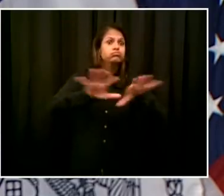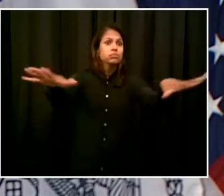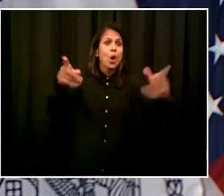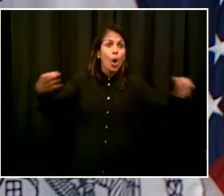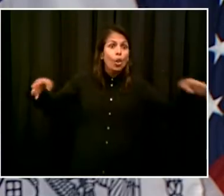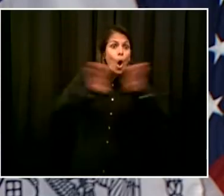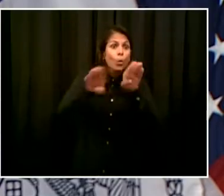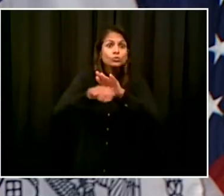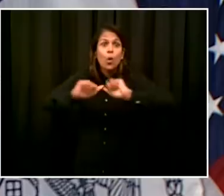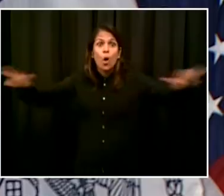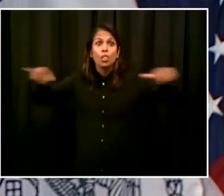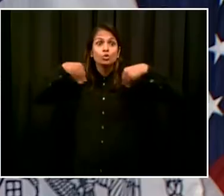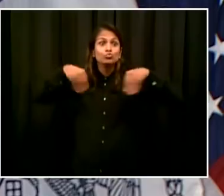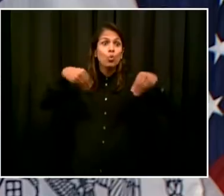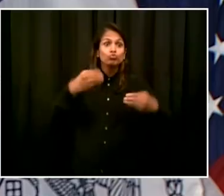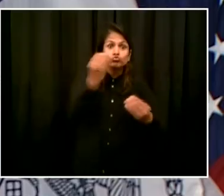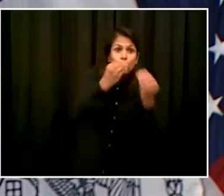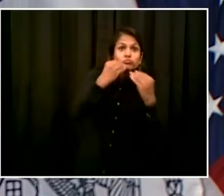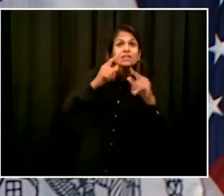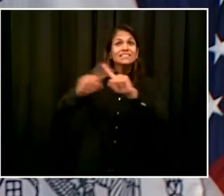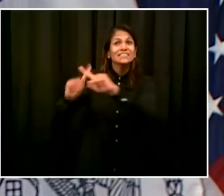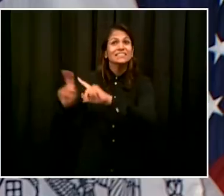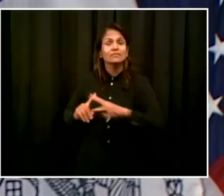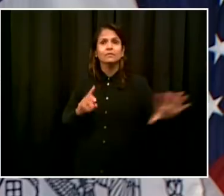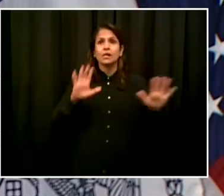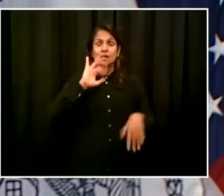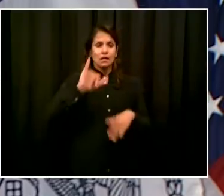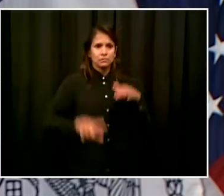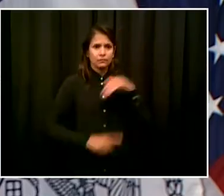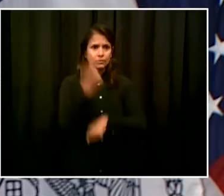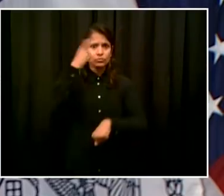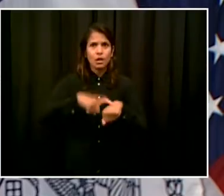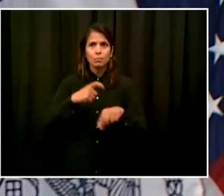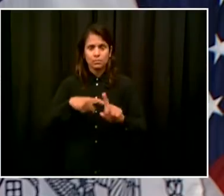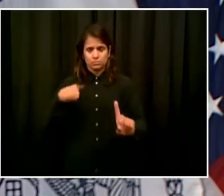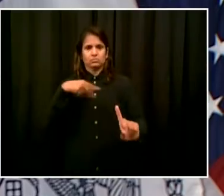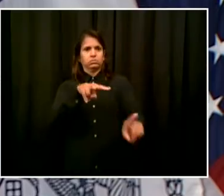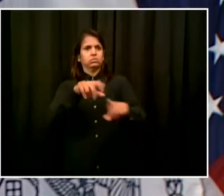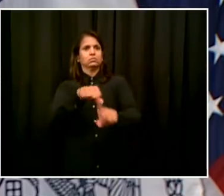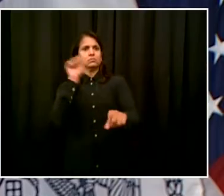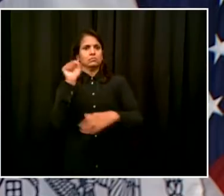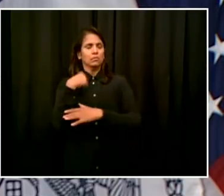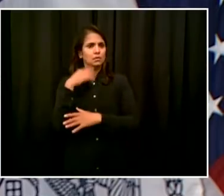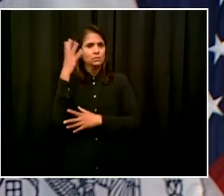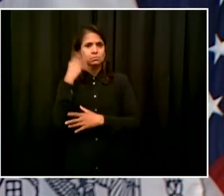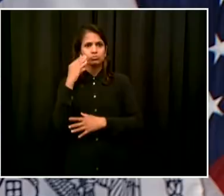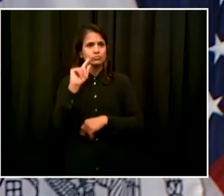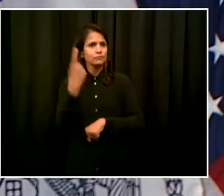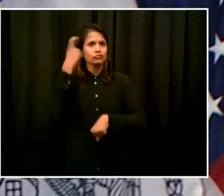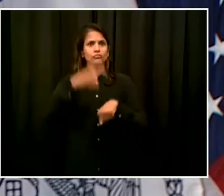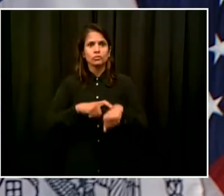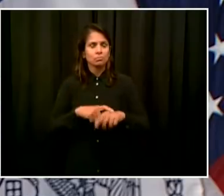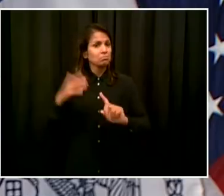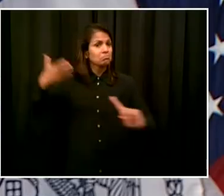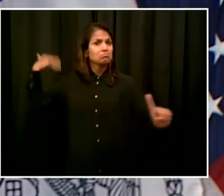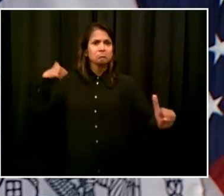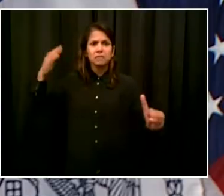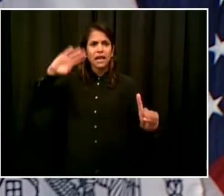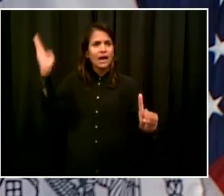SHUTDOWN, WORK SUTHDWNO, UHOS ES OF WORSHIP SHUTDOWN, COURT